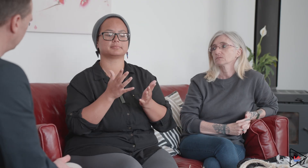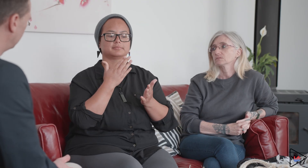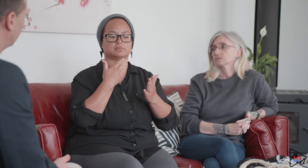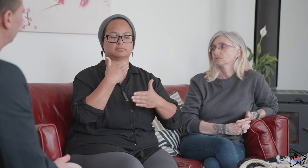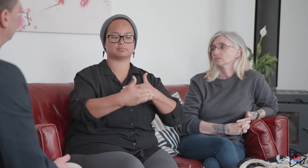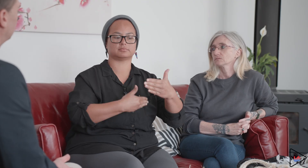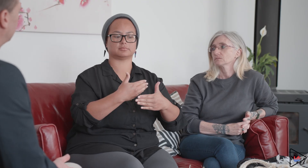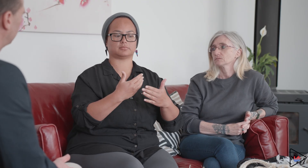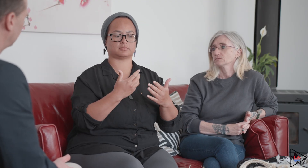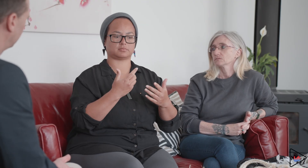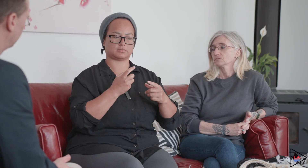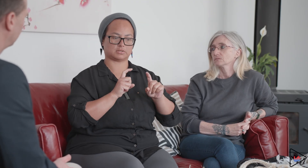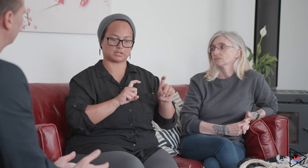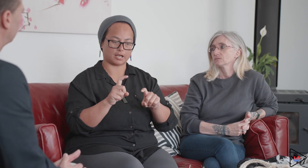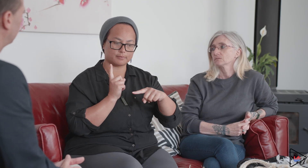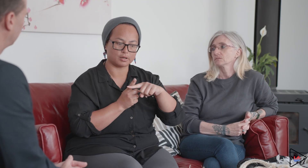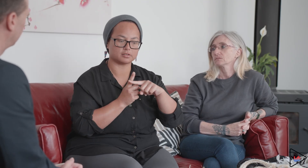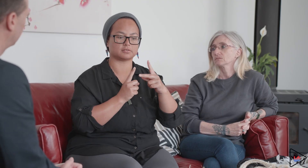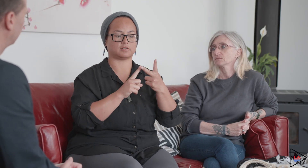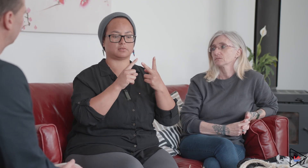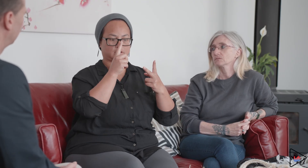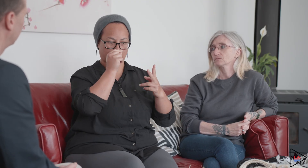then you got to think about what's that going to mean for the Deaf community and for the Māori